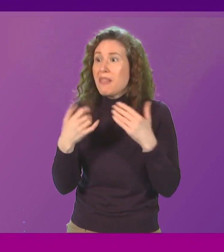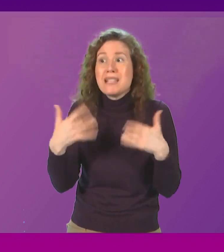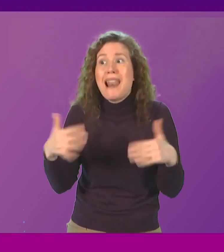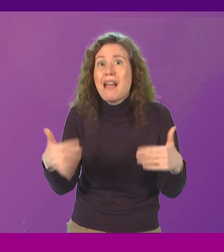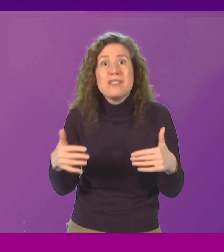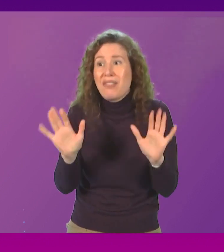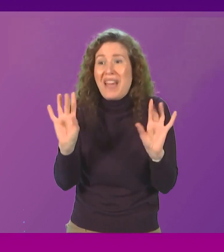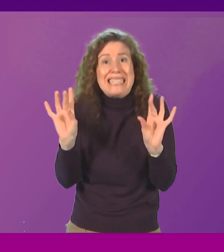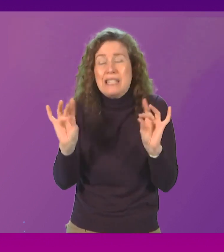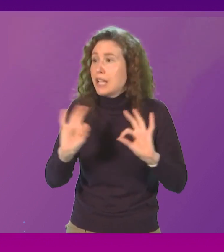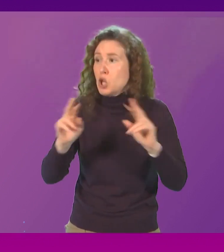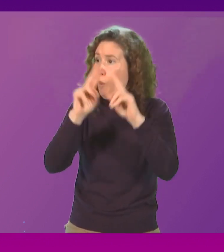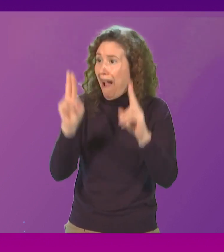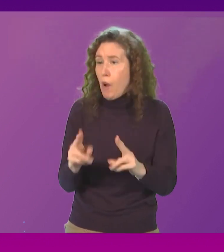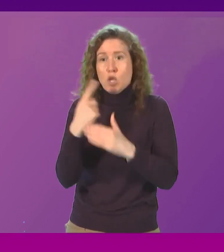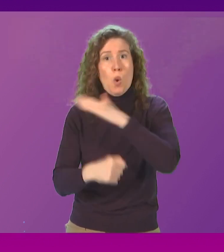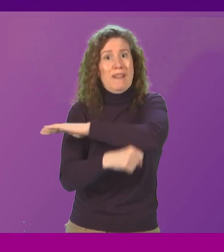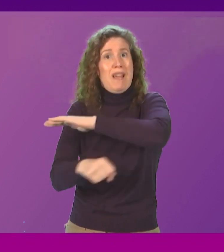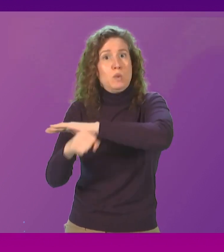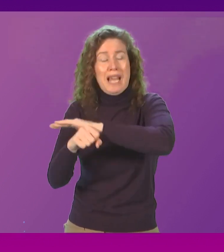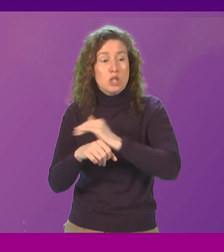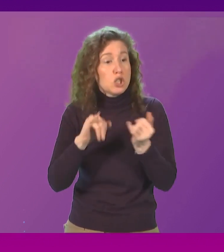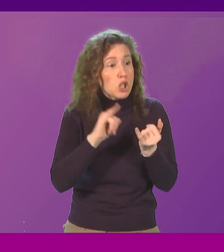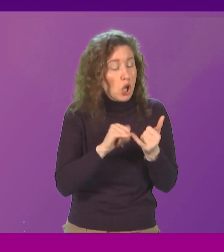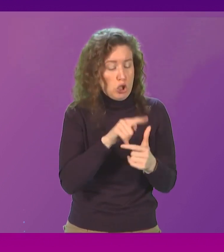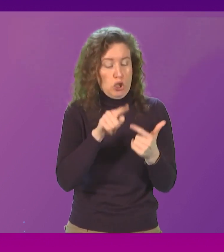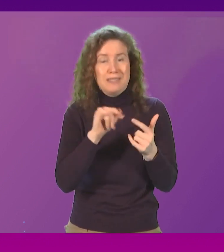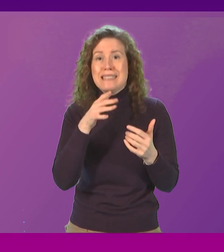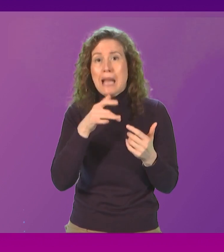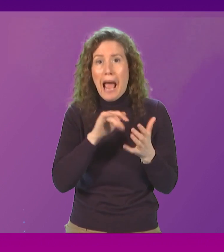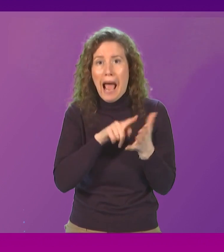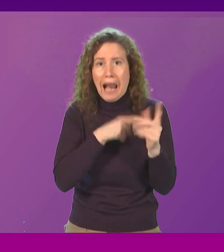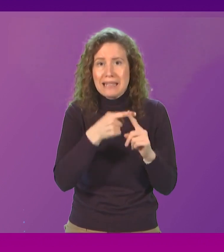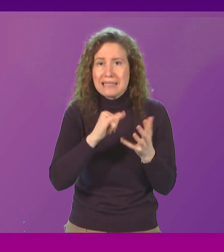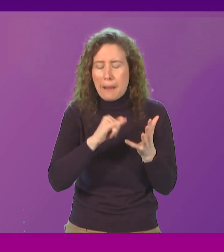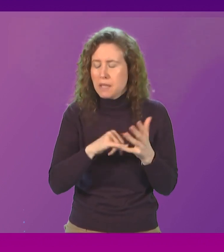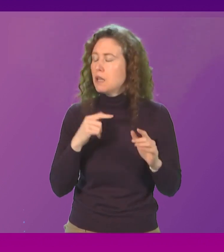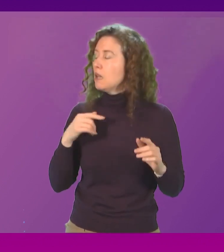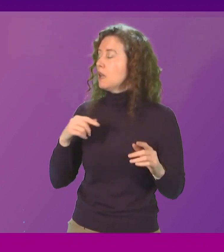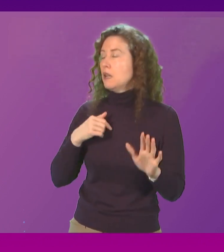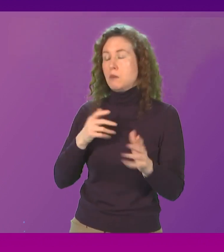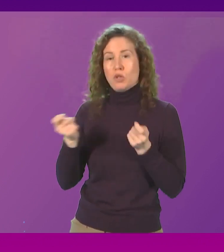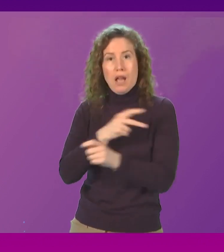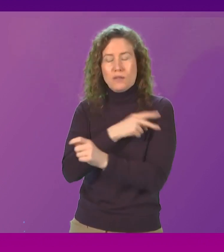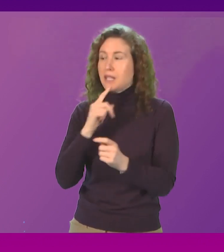Mr Ross. The house that Sturgeon, Salmond and Murrell— Mr Ross, I am finding it very difficult to hear you from here.